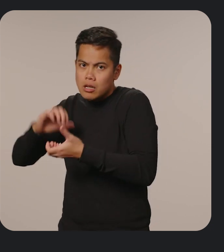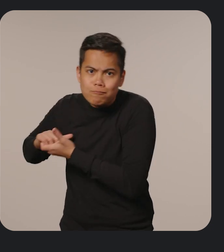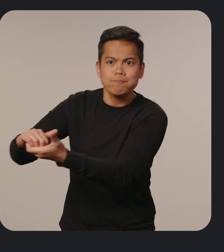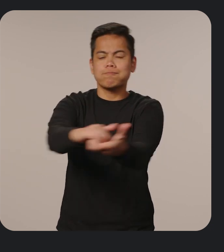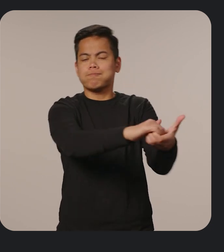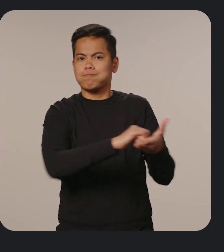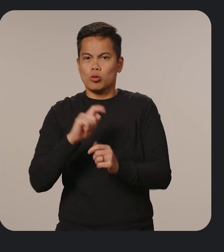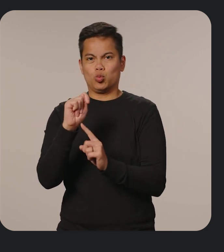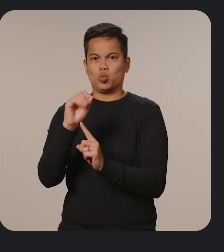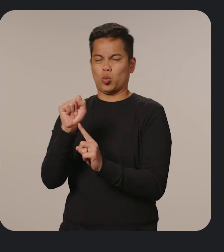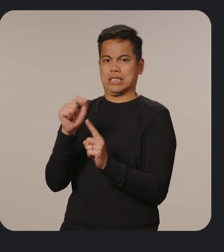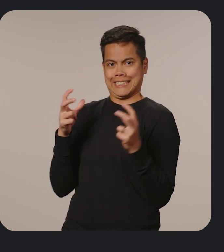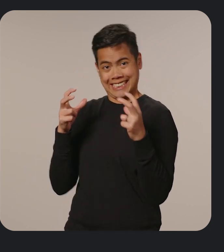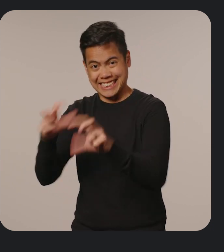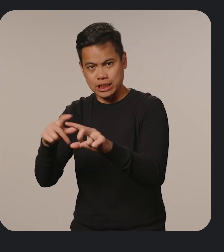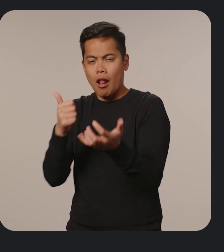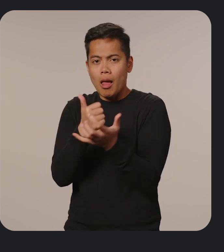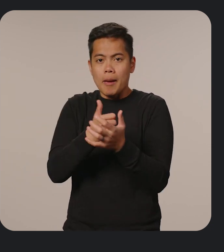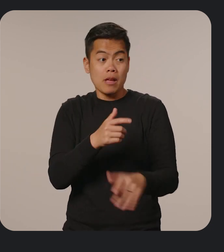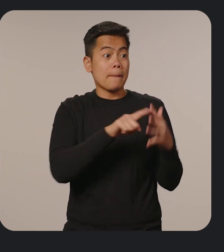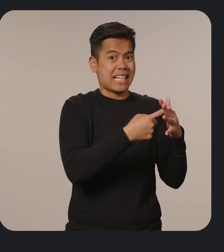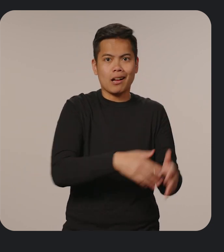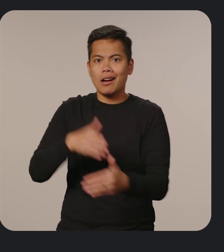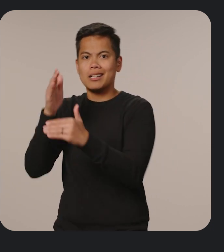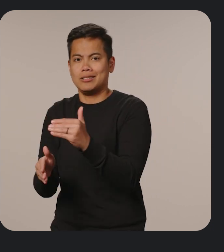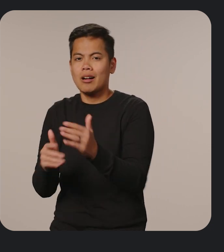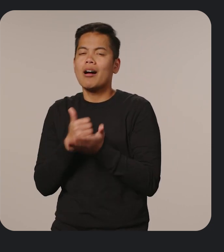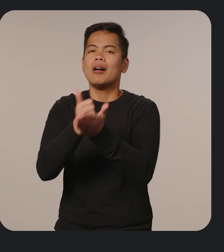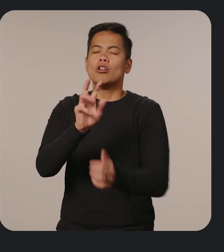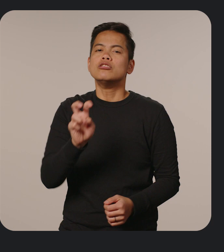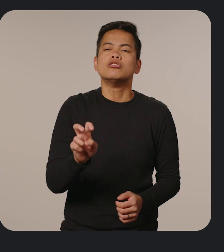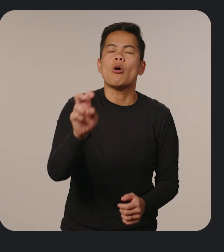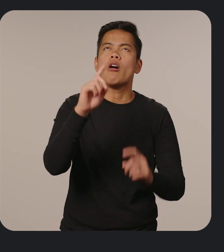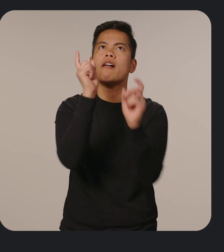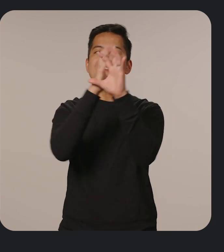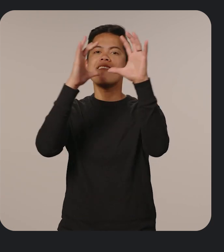We're coming up on 10 years of Material next year and have a vision for the future of how